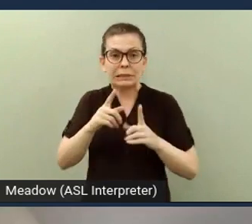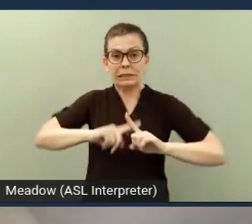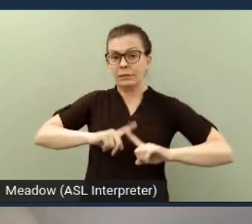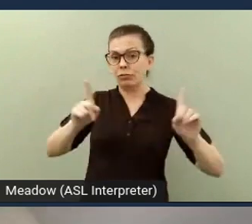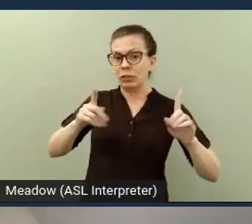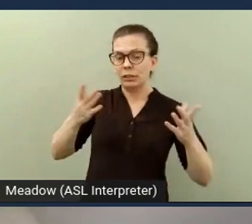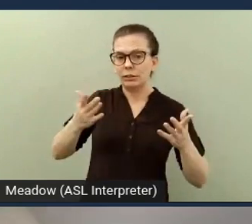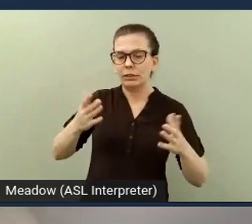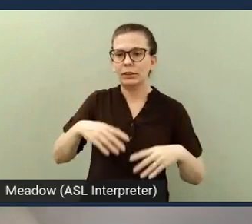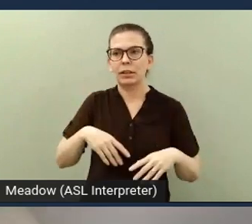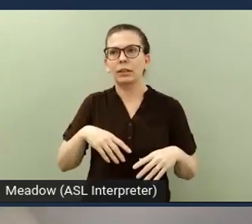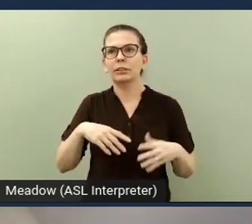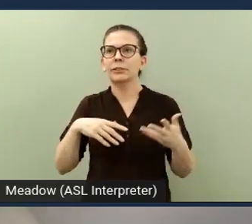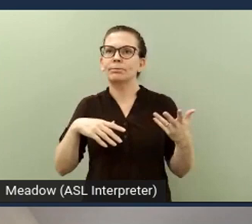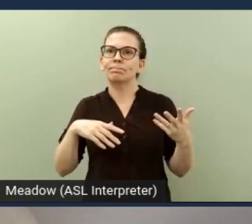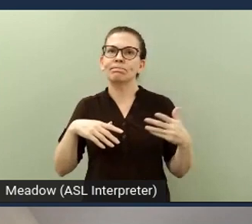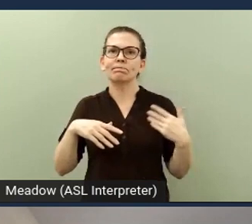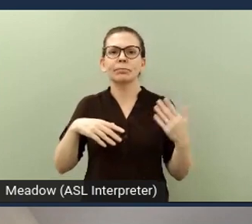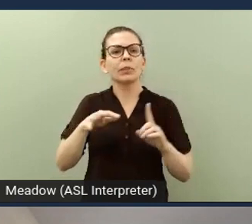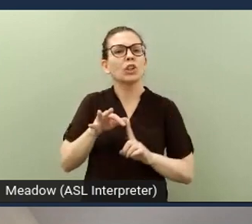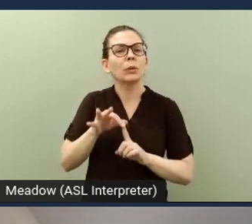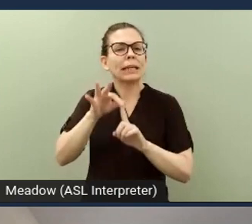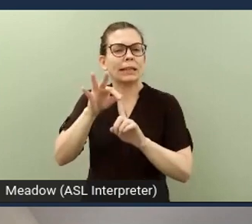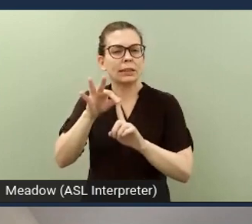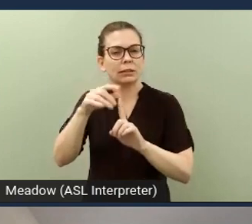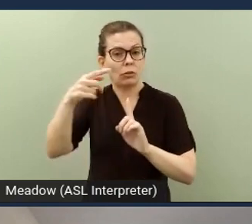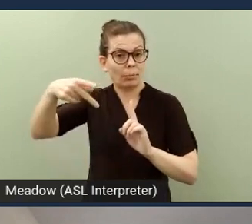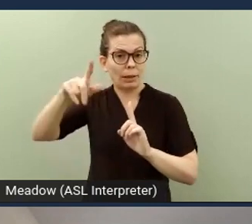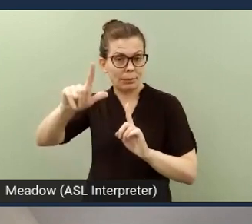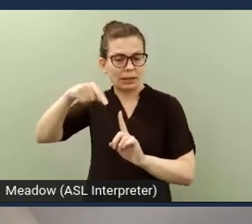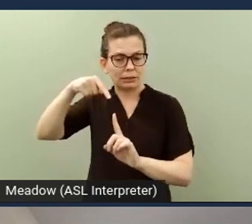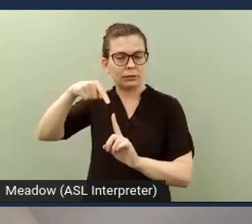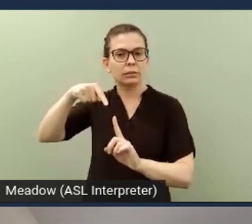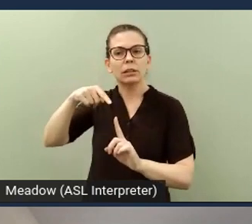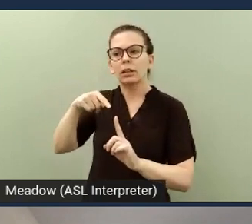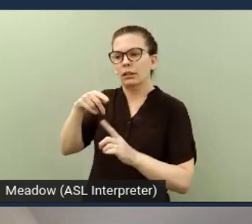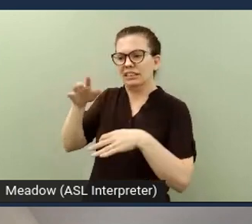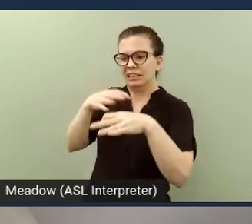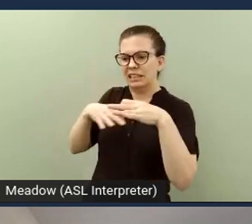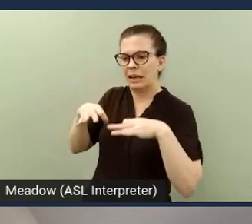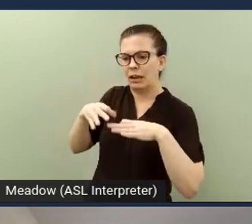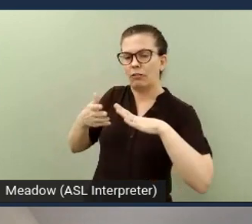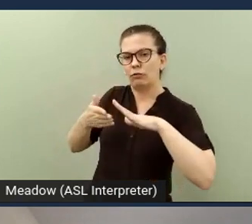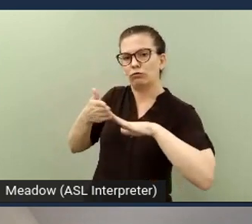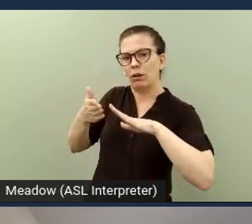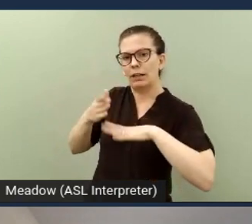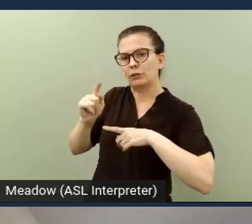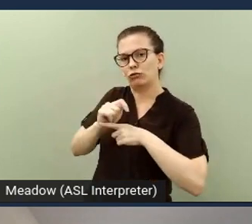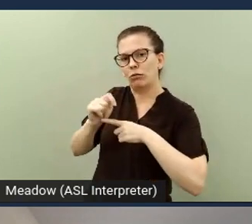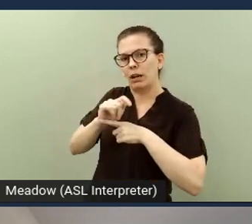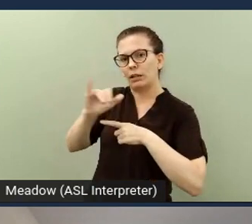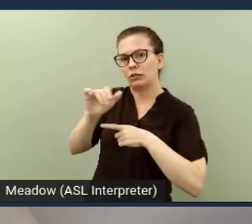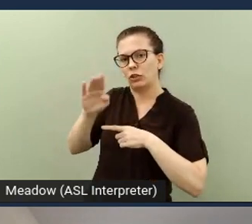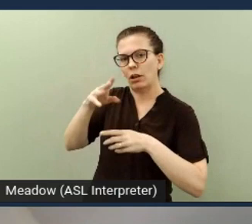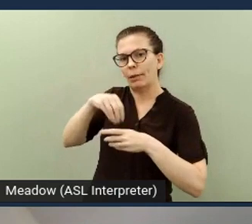and that is unique to the pipeline is instead of running the training job in the notebook,